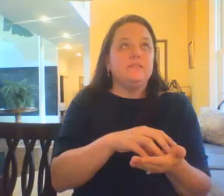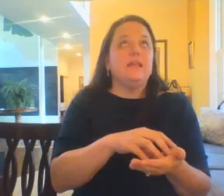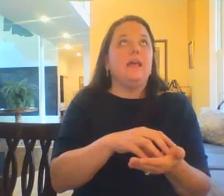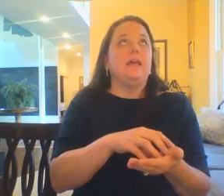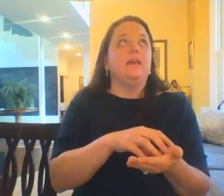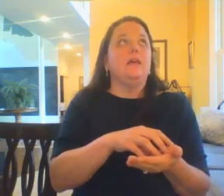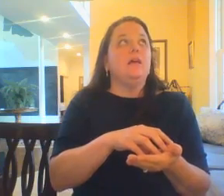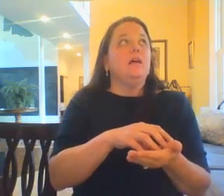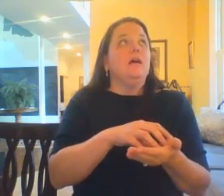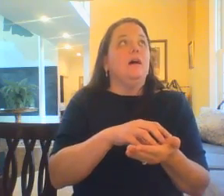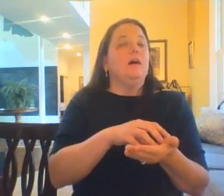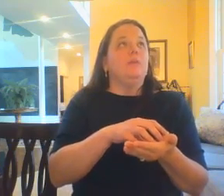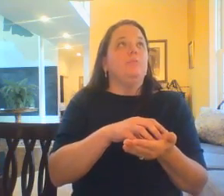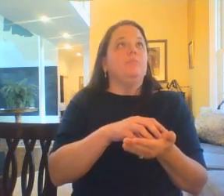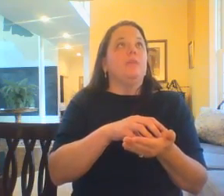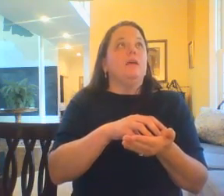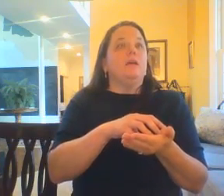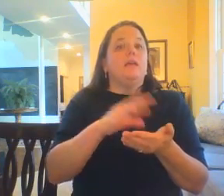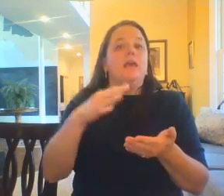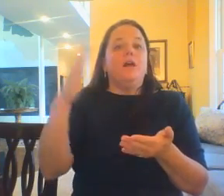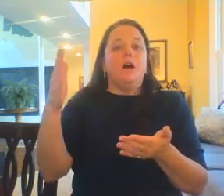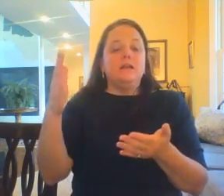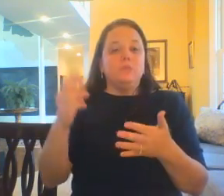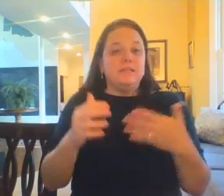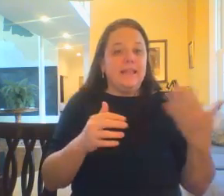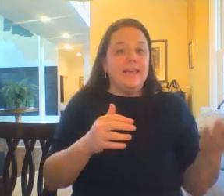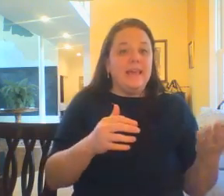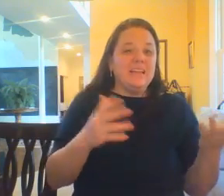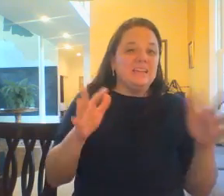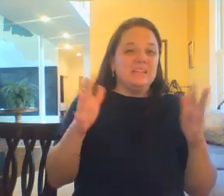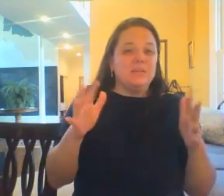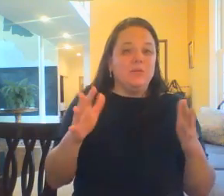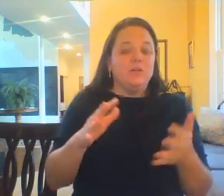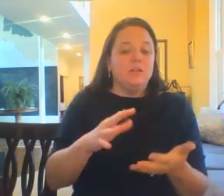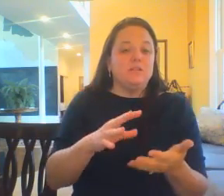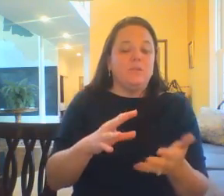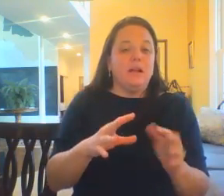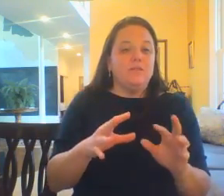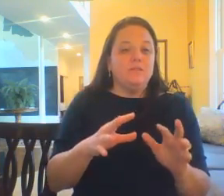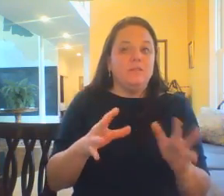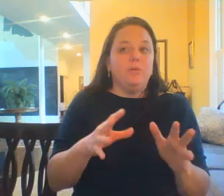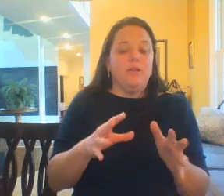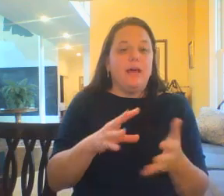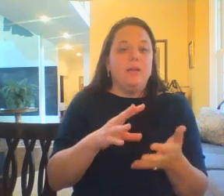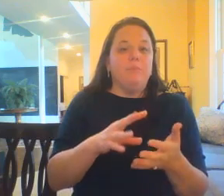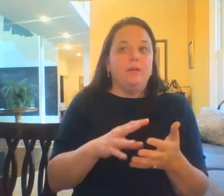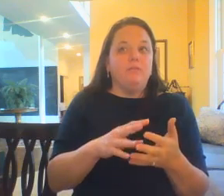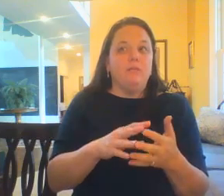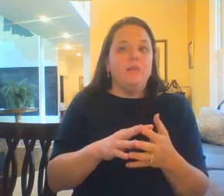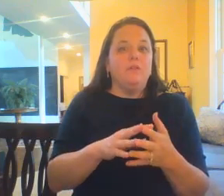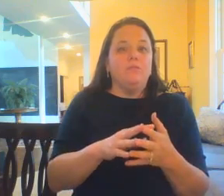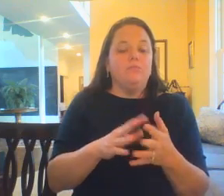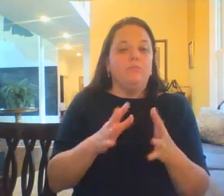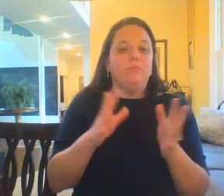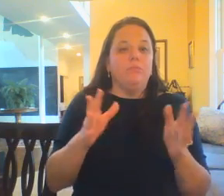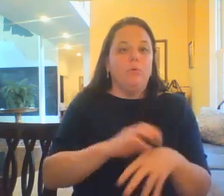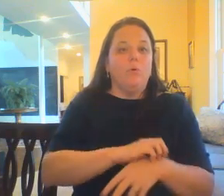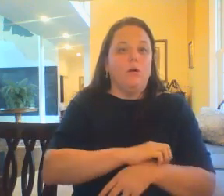saying cannot we say can't similar some